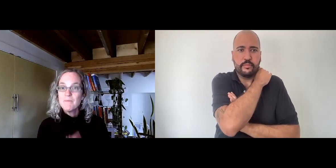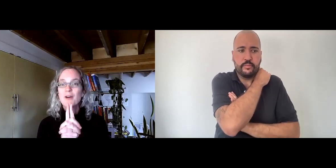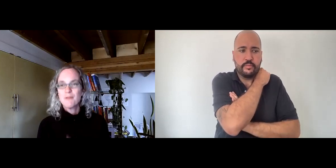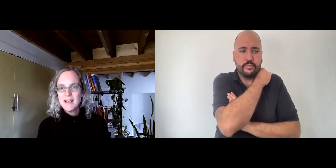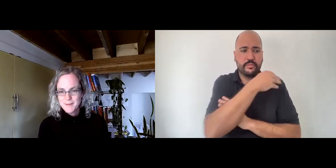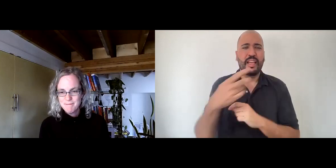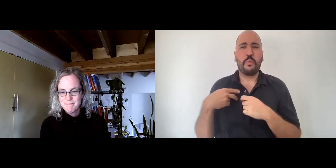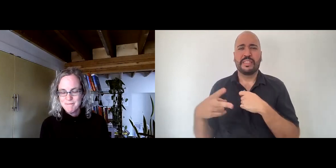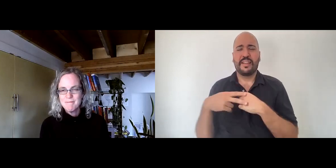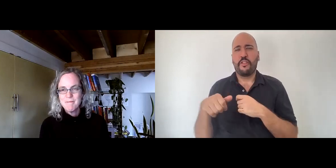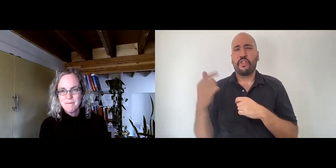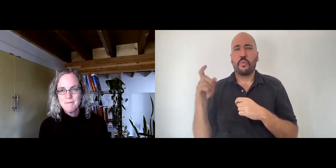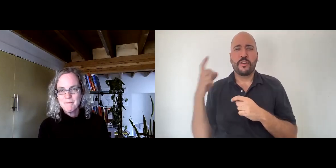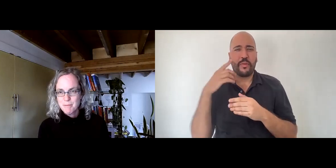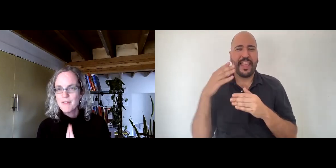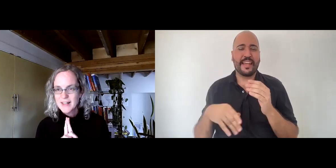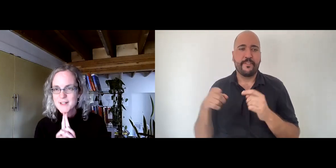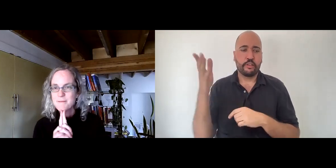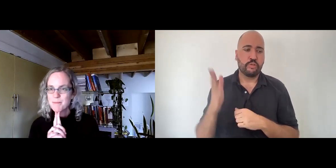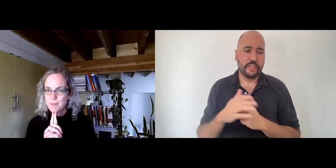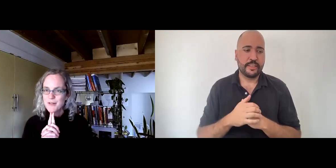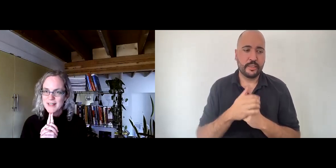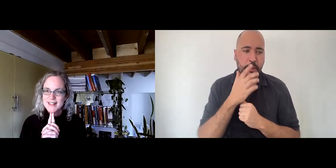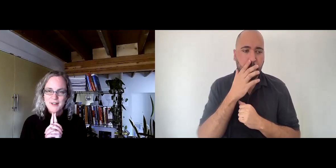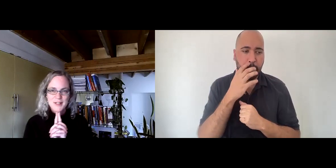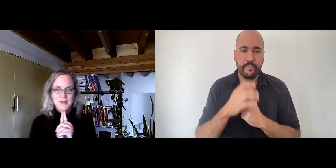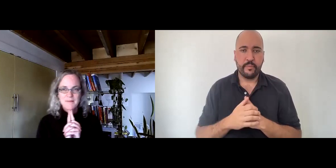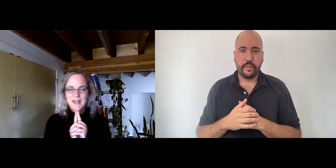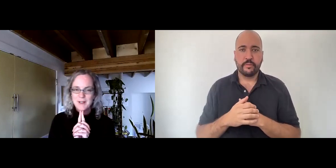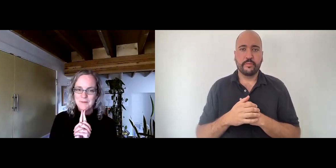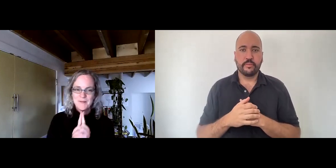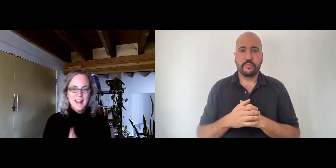Great, perfect, perfect, Ciara. That's great. Thank you.